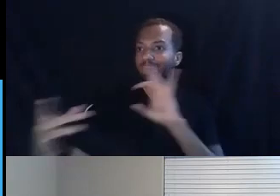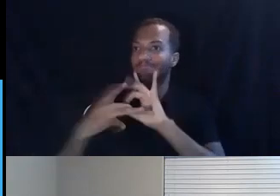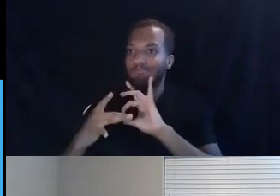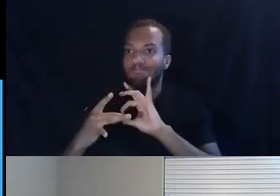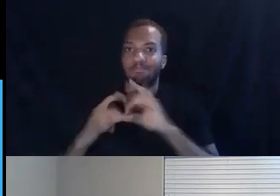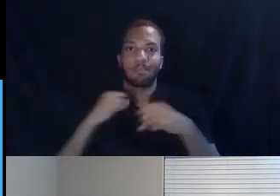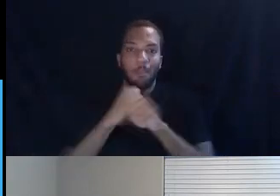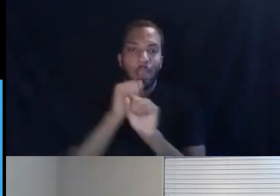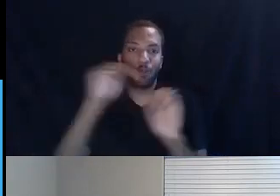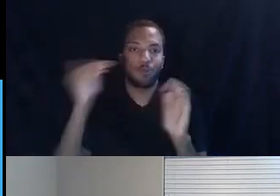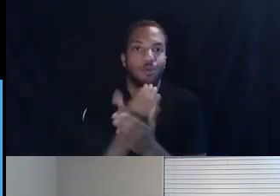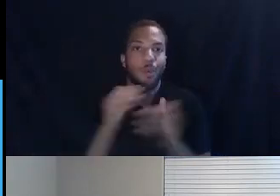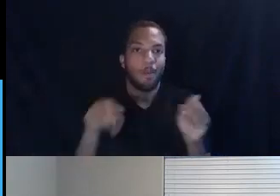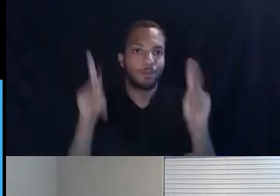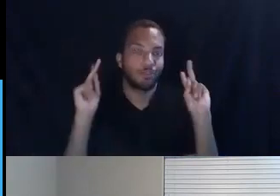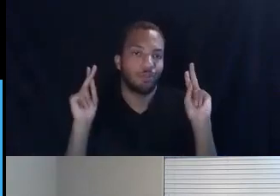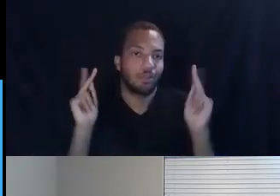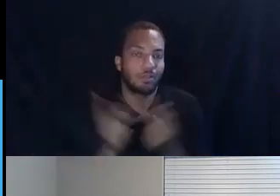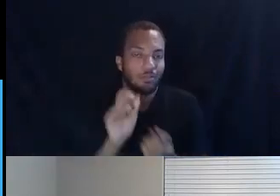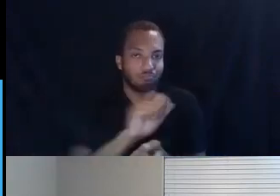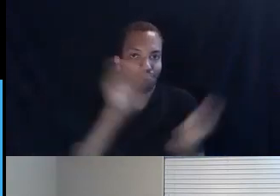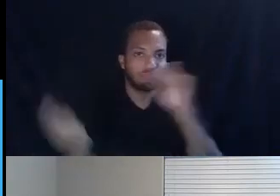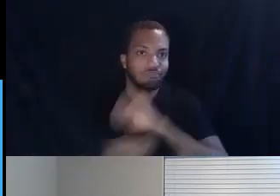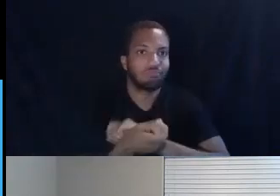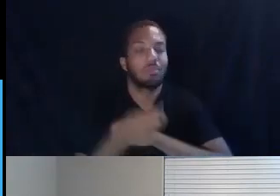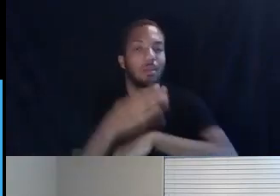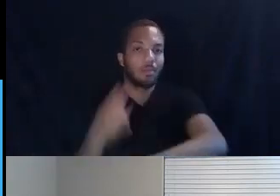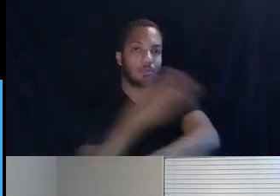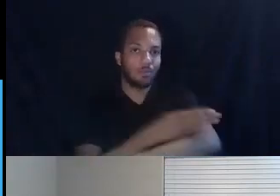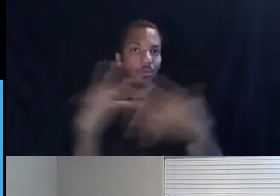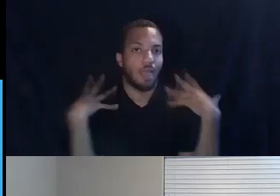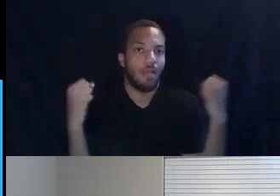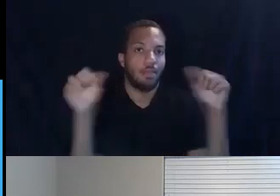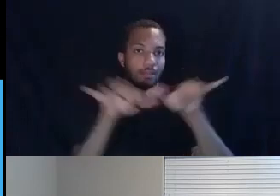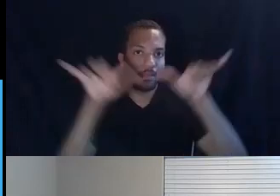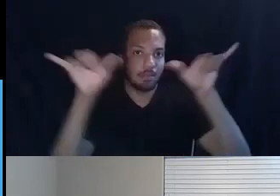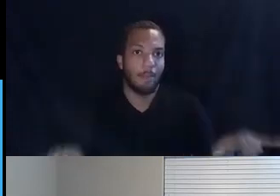or influence community investments from health systems, create a space for OHEA members and broader community